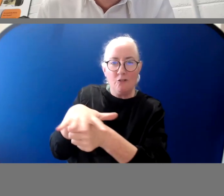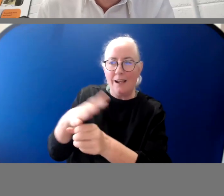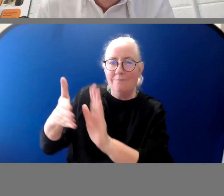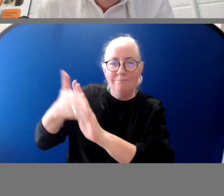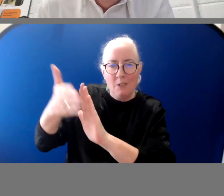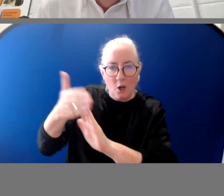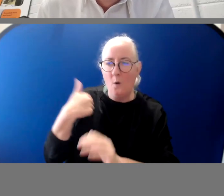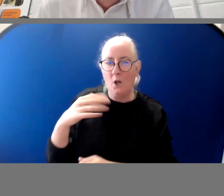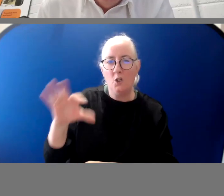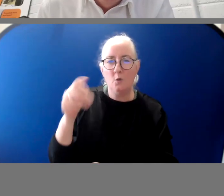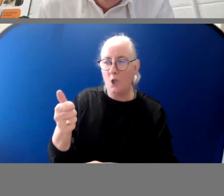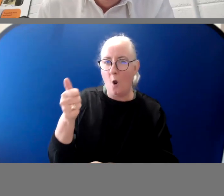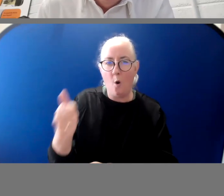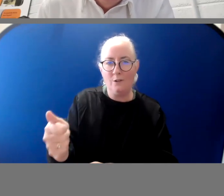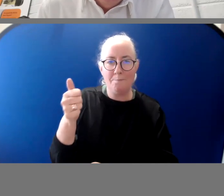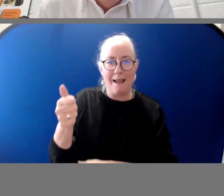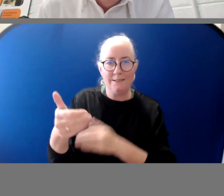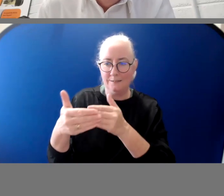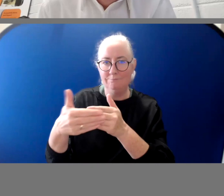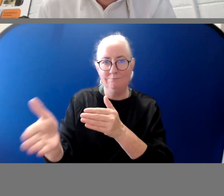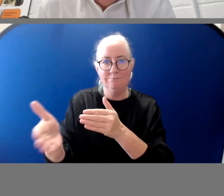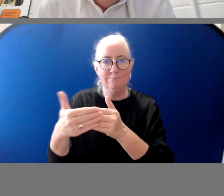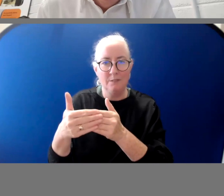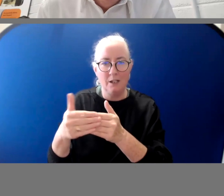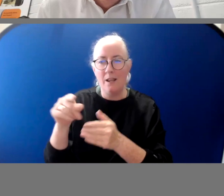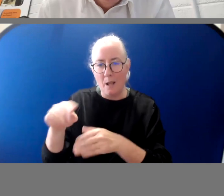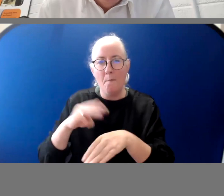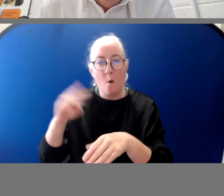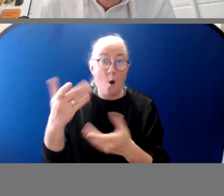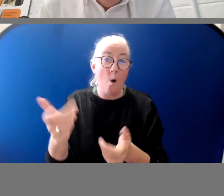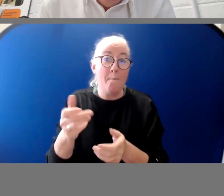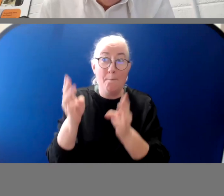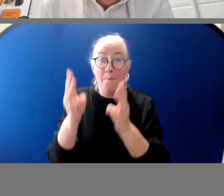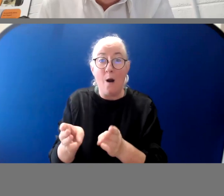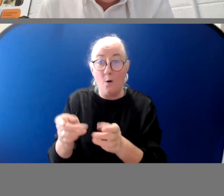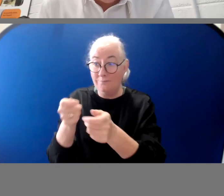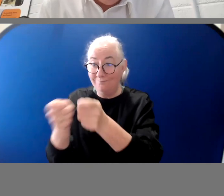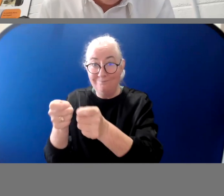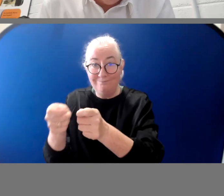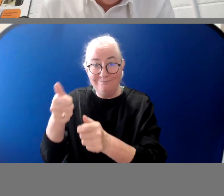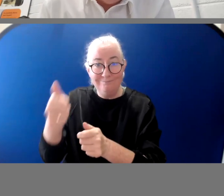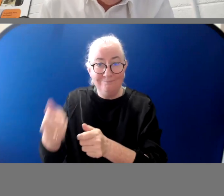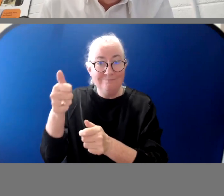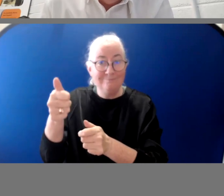choosing automated doors as the as the best option or maybe power operated and so on so other factors